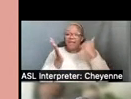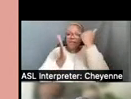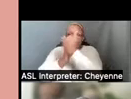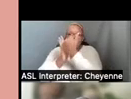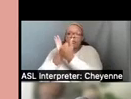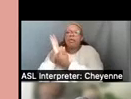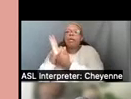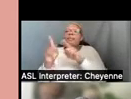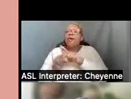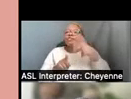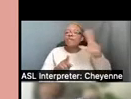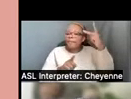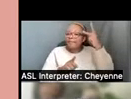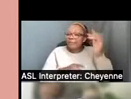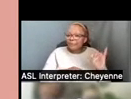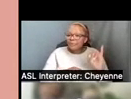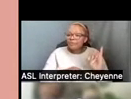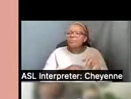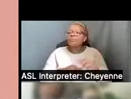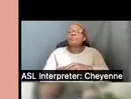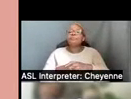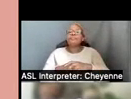And so, I really encourage you to take it seriously.